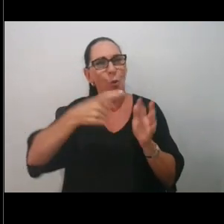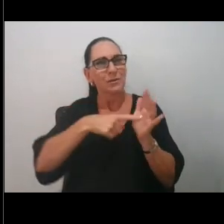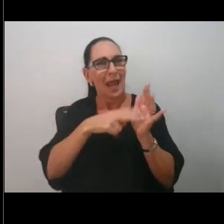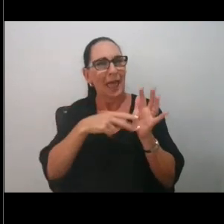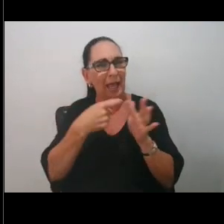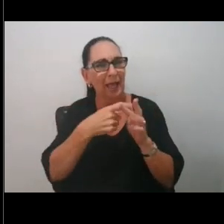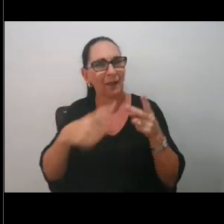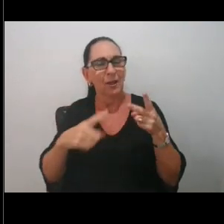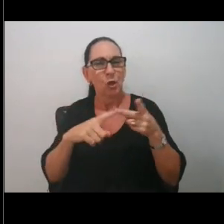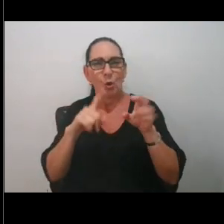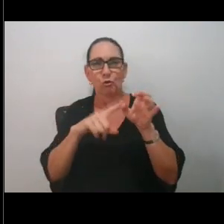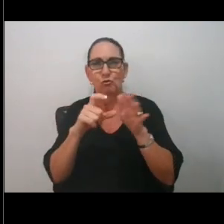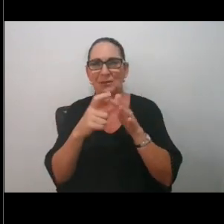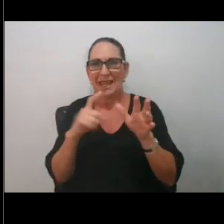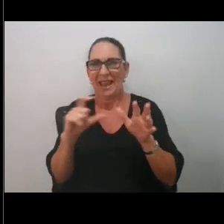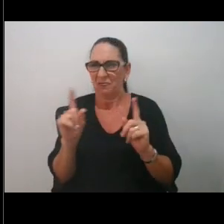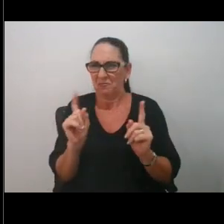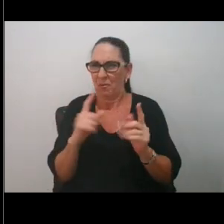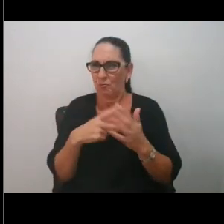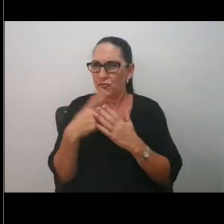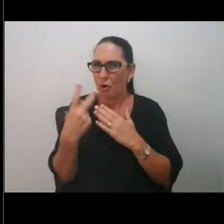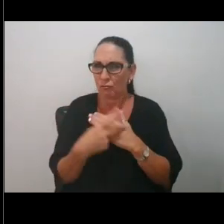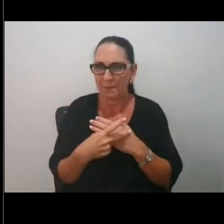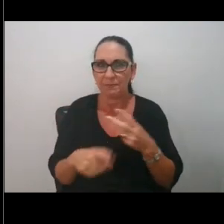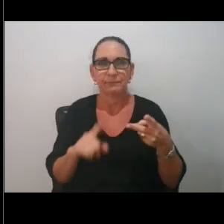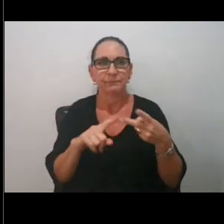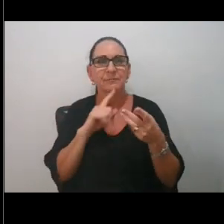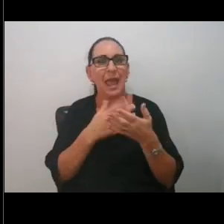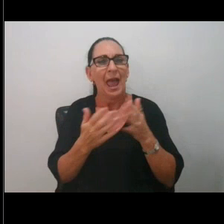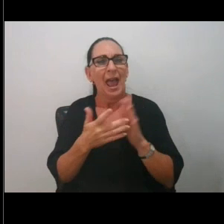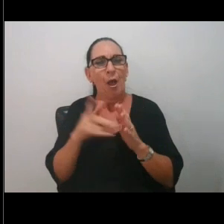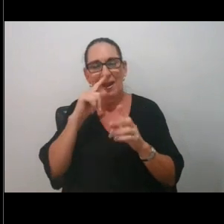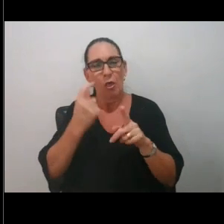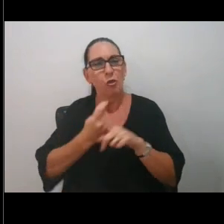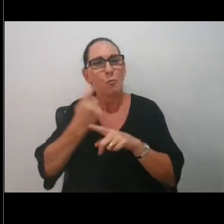programs like these can help offenders improve their circumstances eligibility